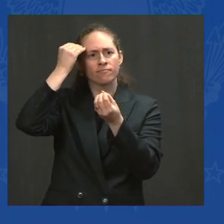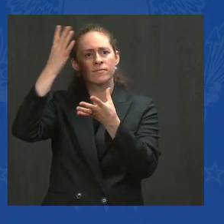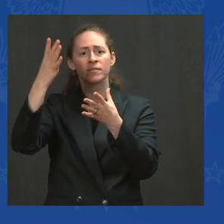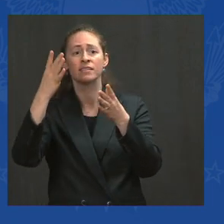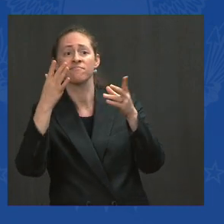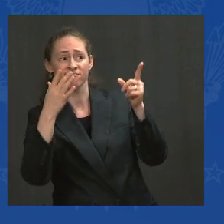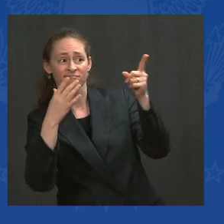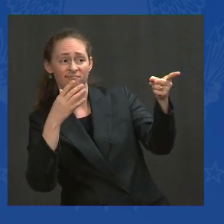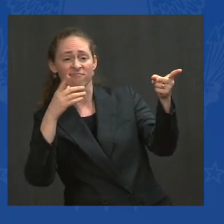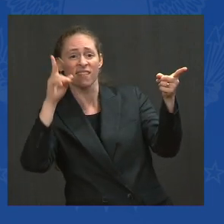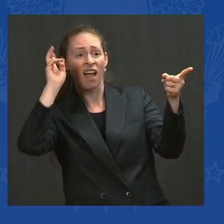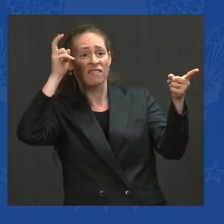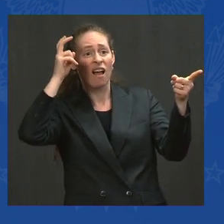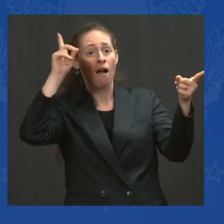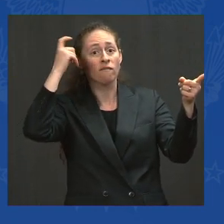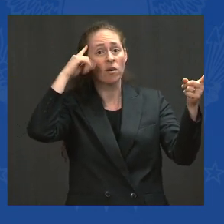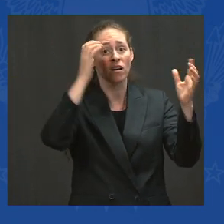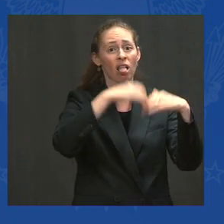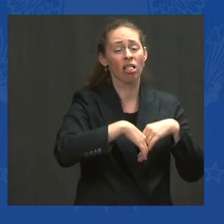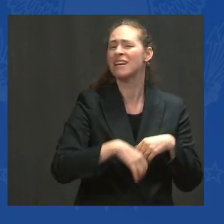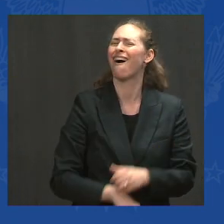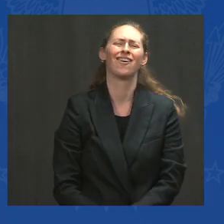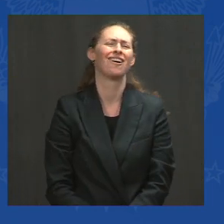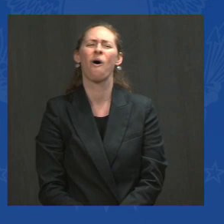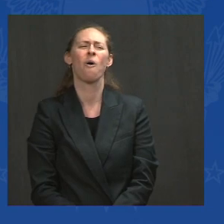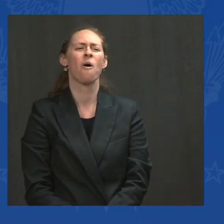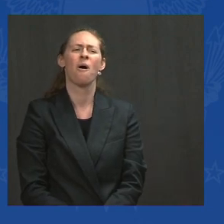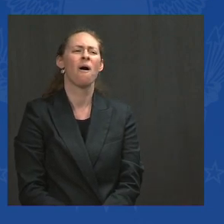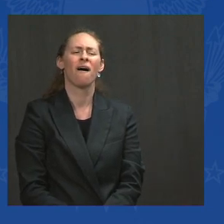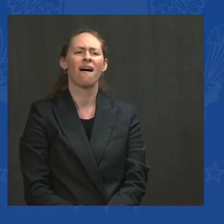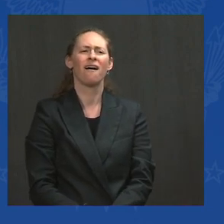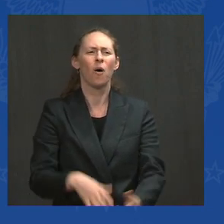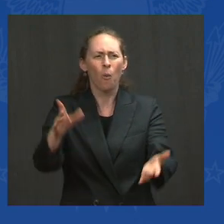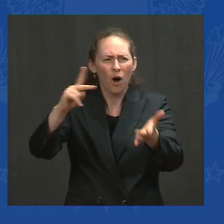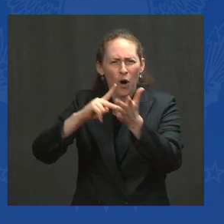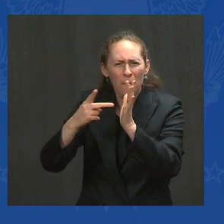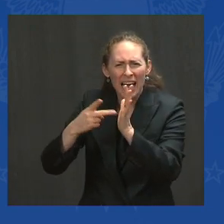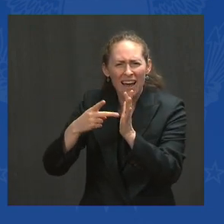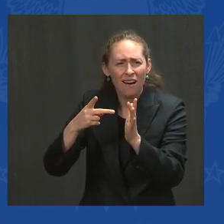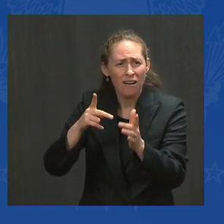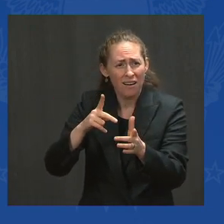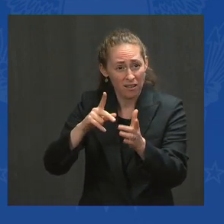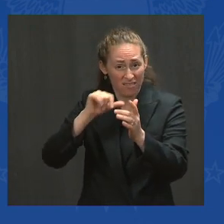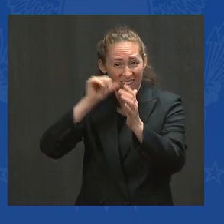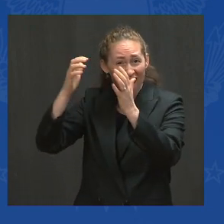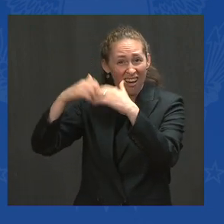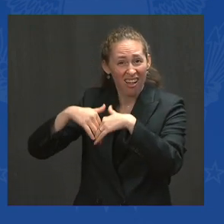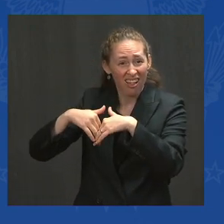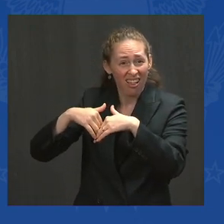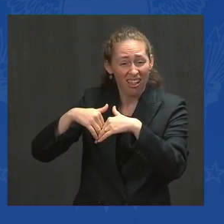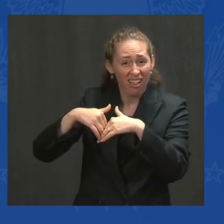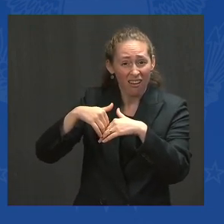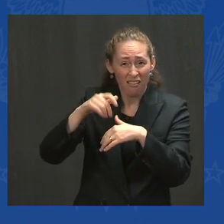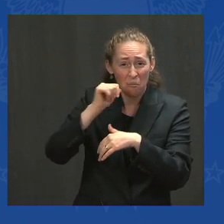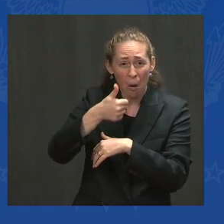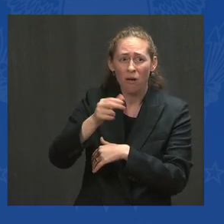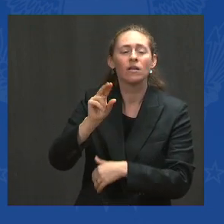The President: That is not true. The Press: Is it -- can you please clarify what they have told you about whether that will happen or not? The President: That is not true.